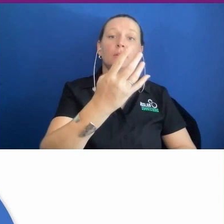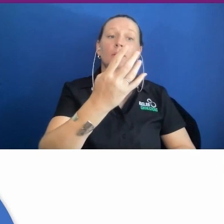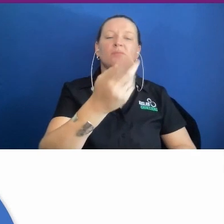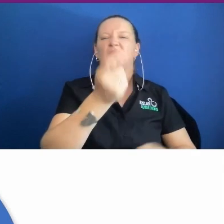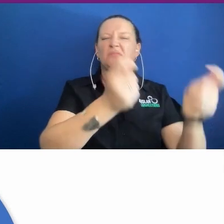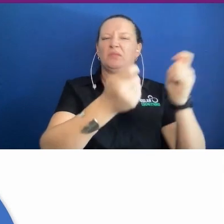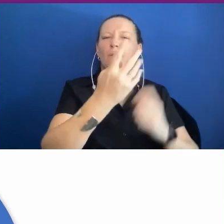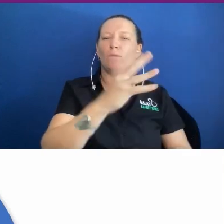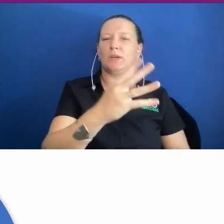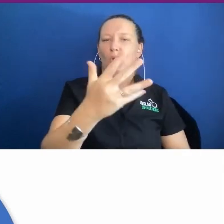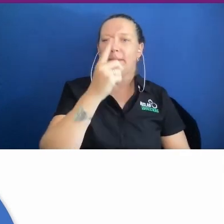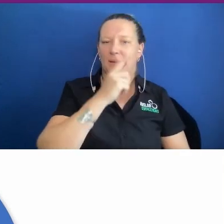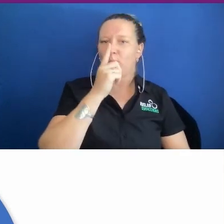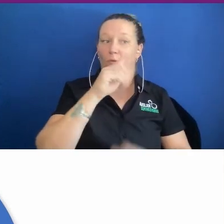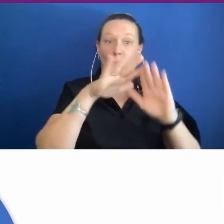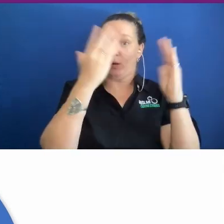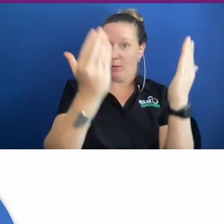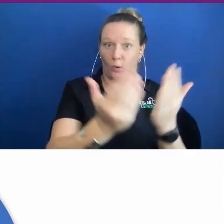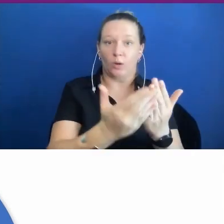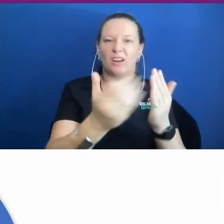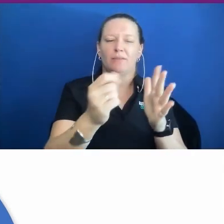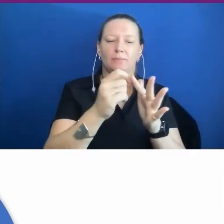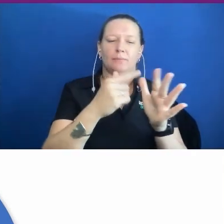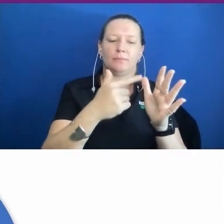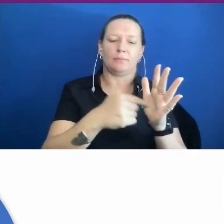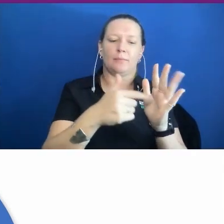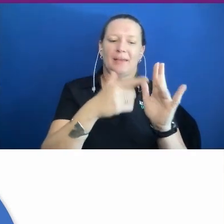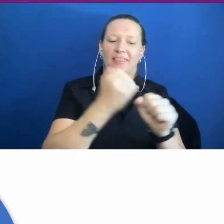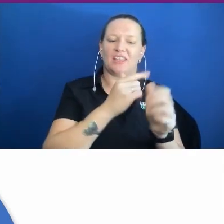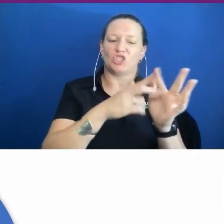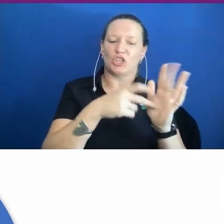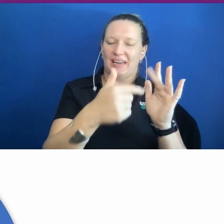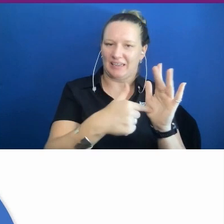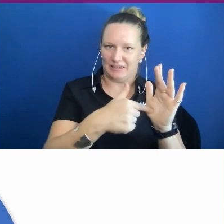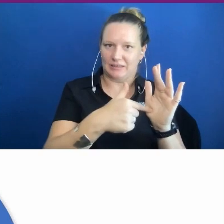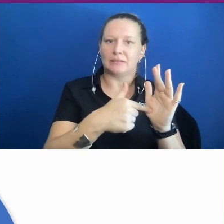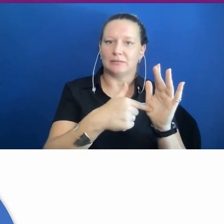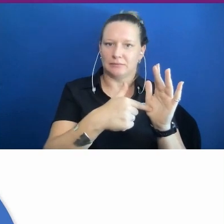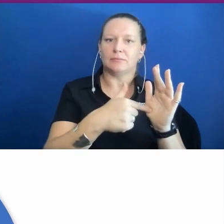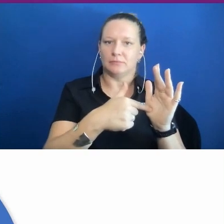with pathogenic KAT6A variants and we've assessed each person using a series of questionnaires and